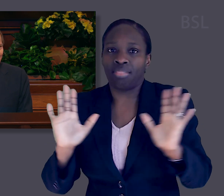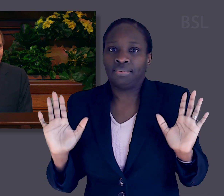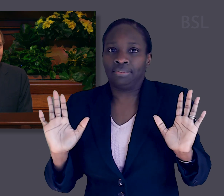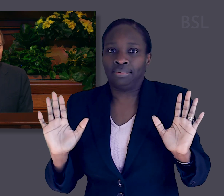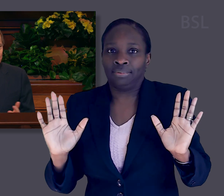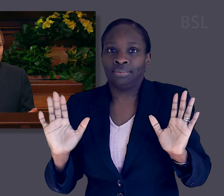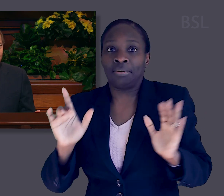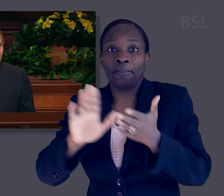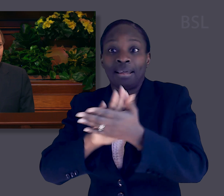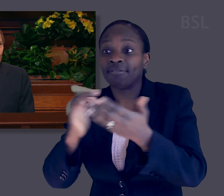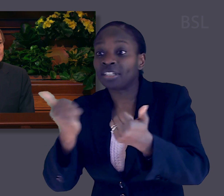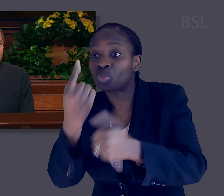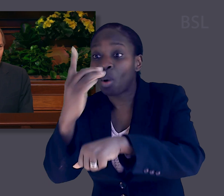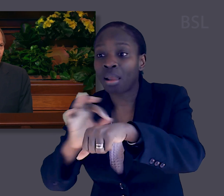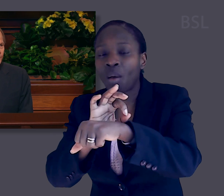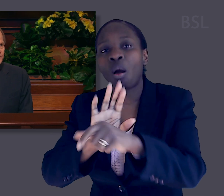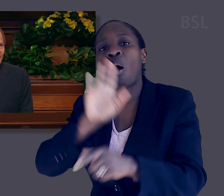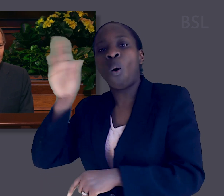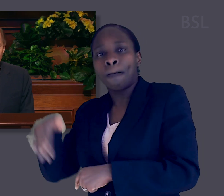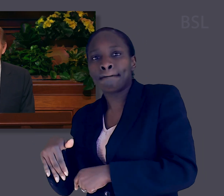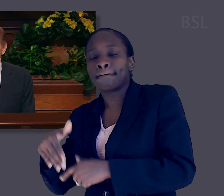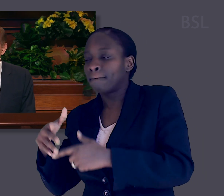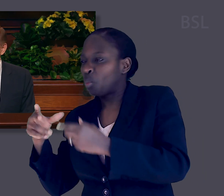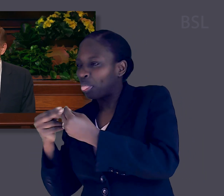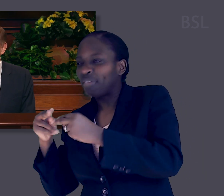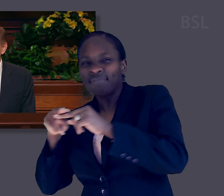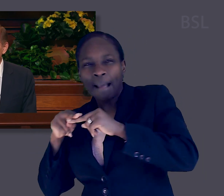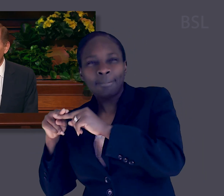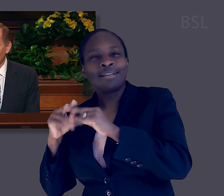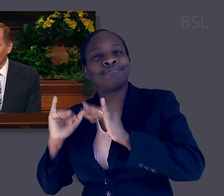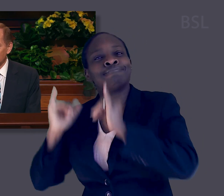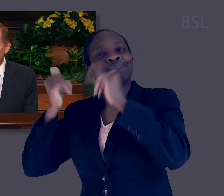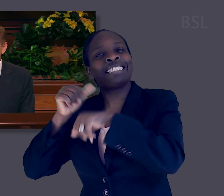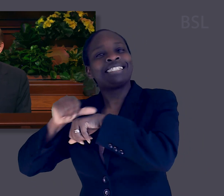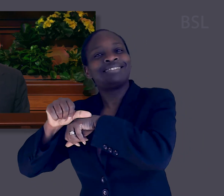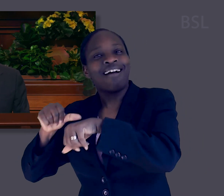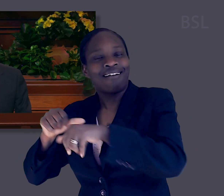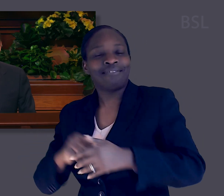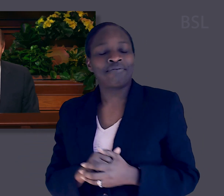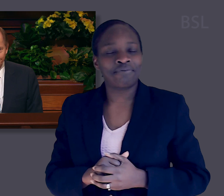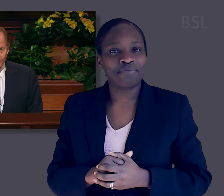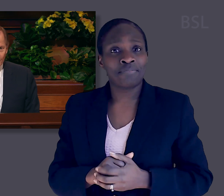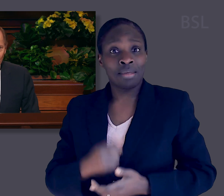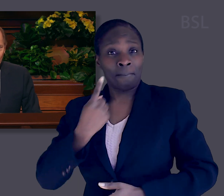leaving additional time for worship at home as families to commemorate this most important holiday.